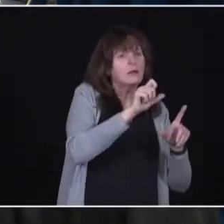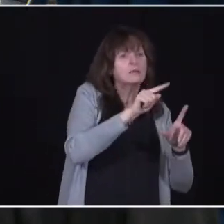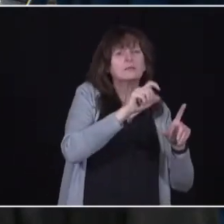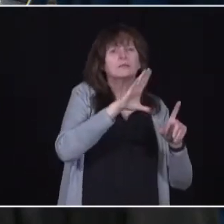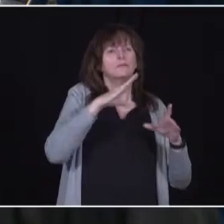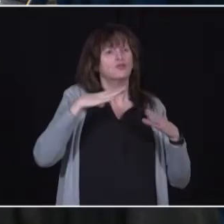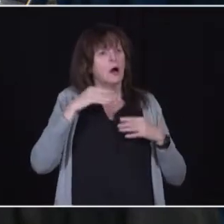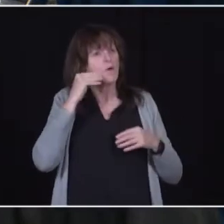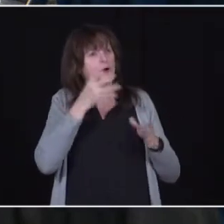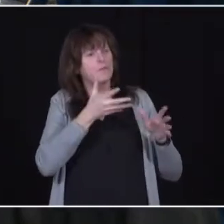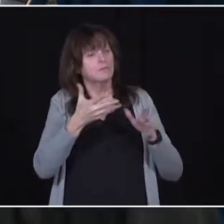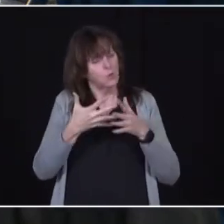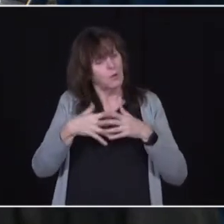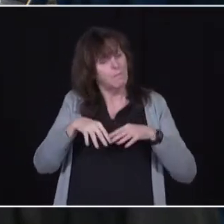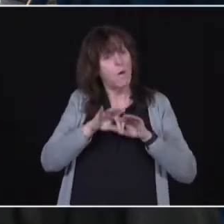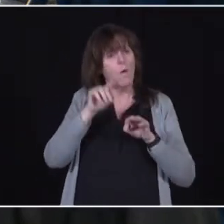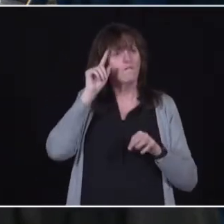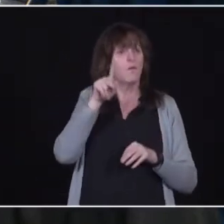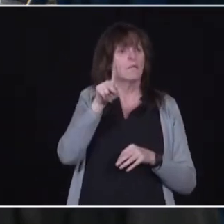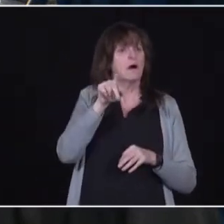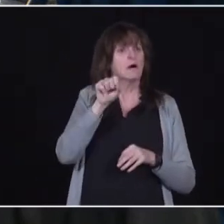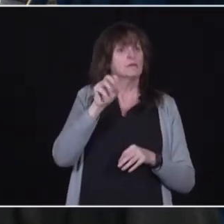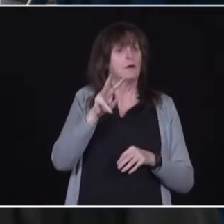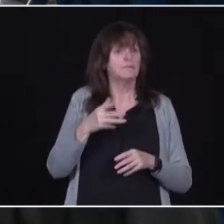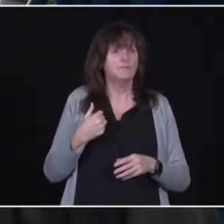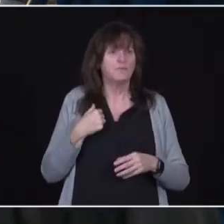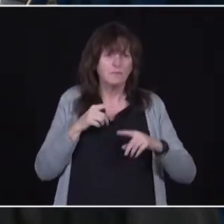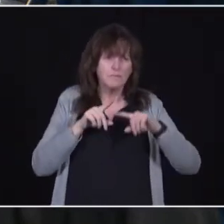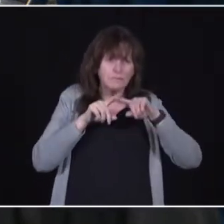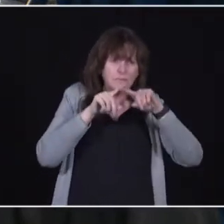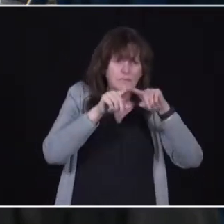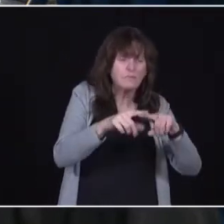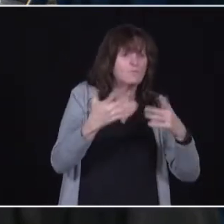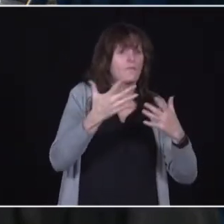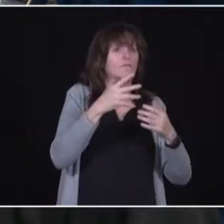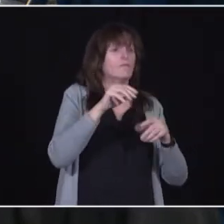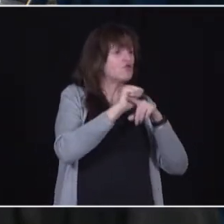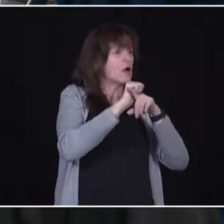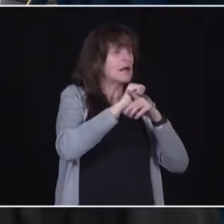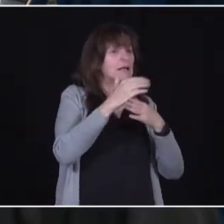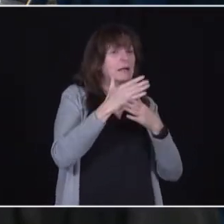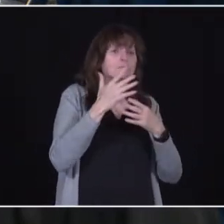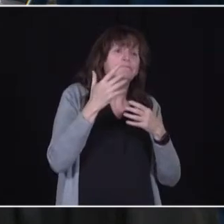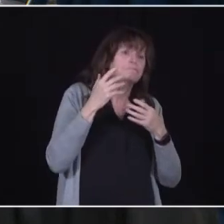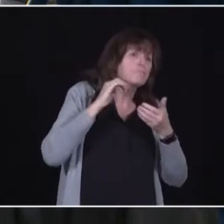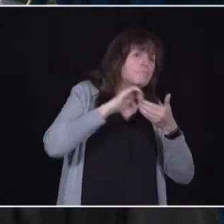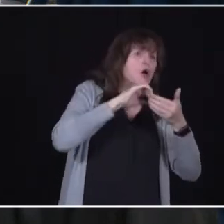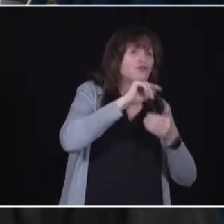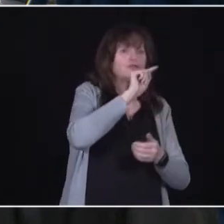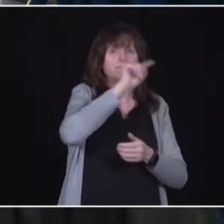Will be looking to all of our training partners to bring innovative training solutions so we can give our seniors